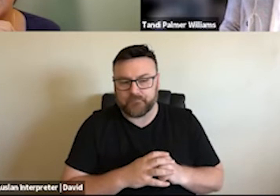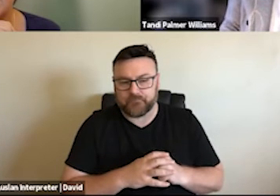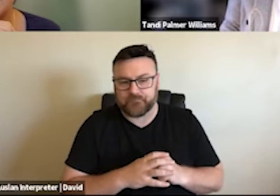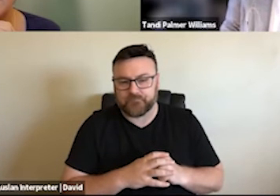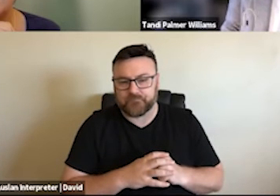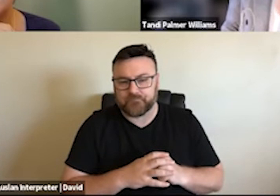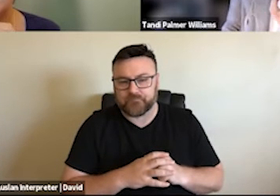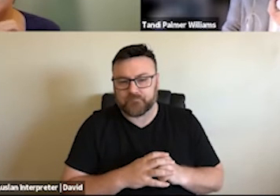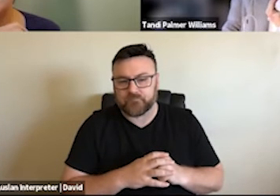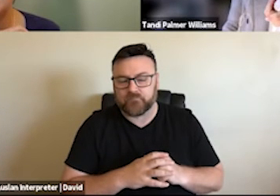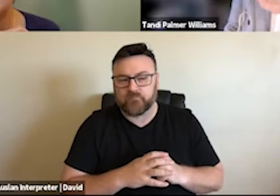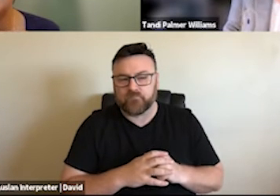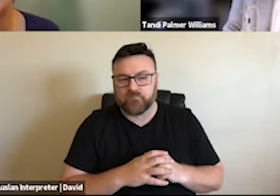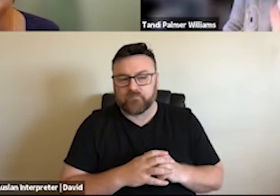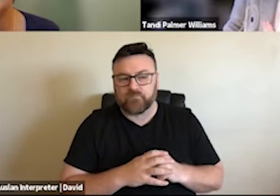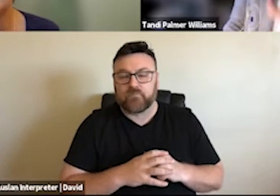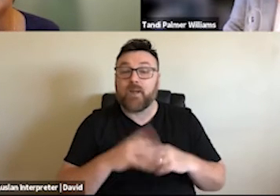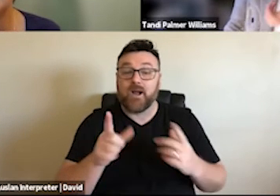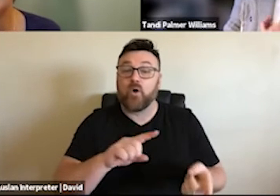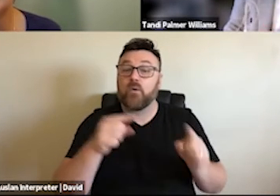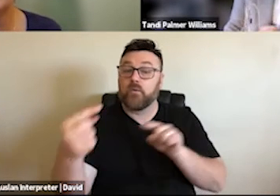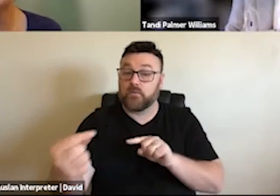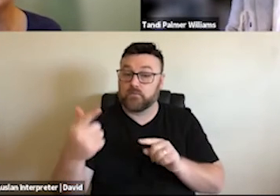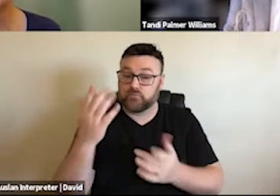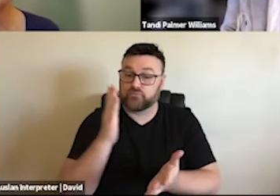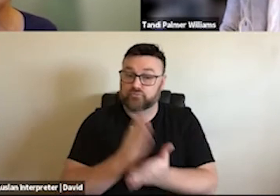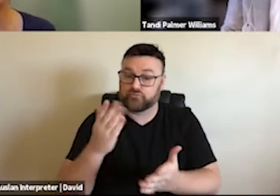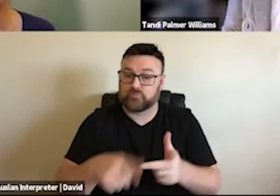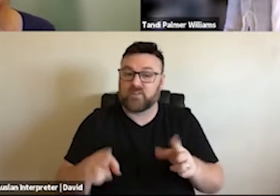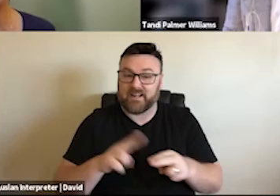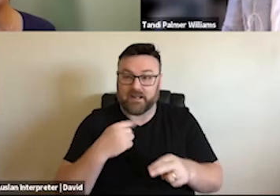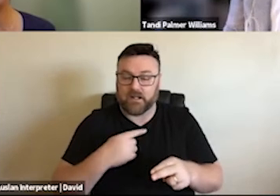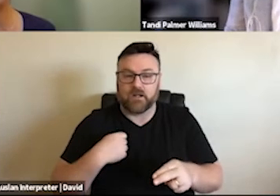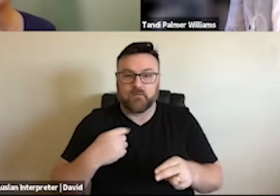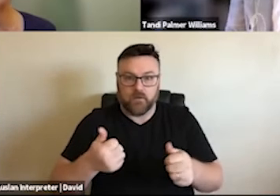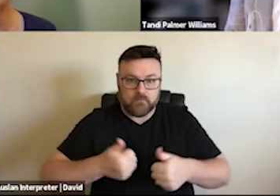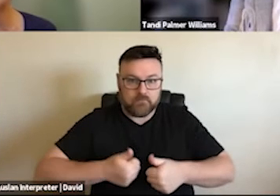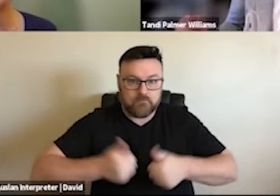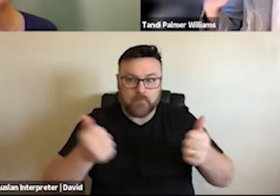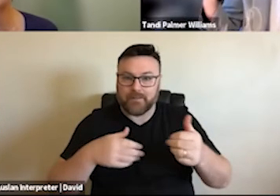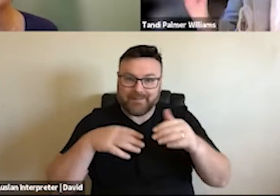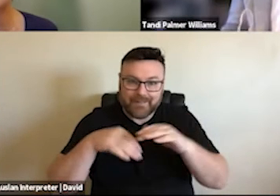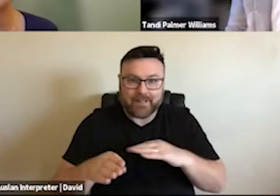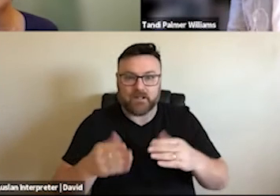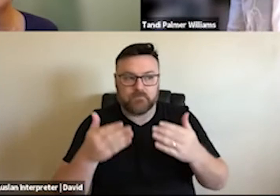On the flipside is also true. When someone has an experience that does work and I do enjoy that can open up a whole avenue